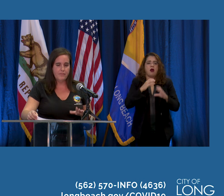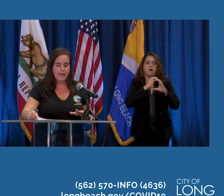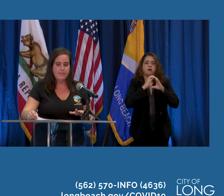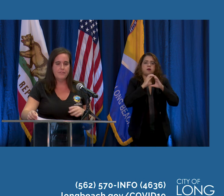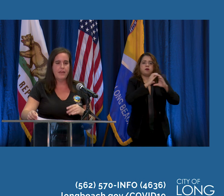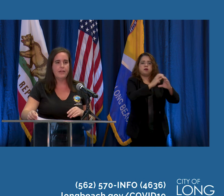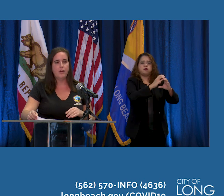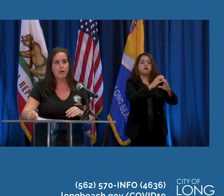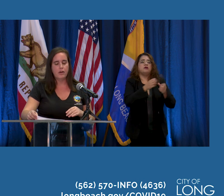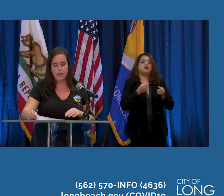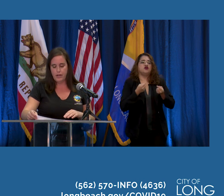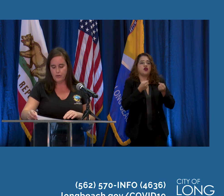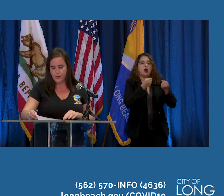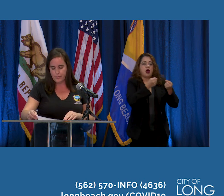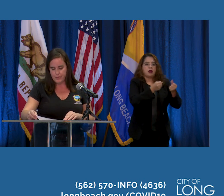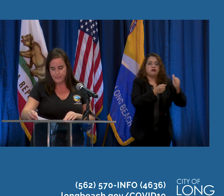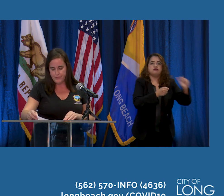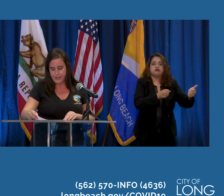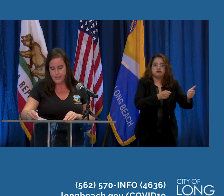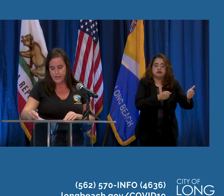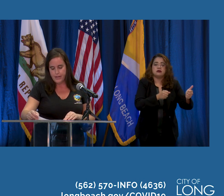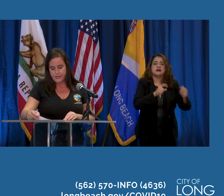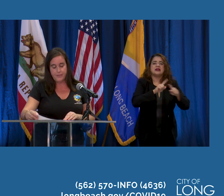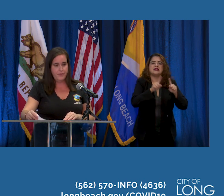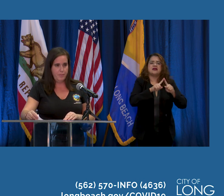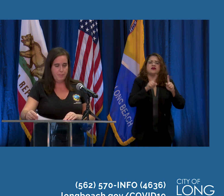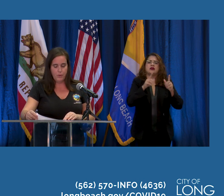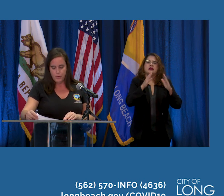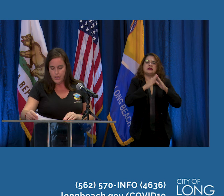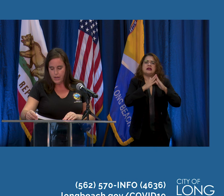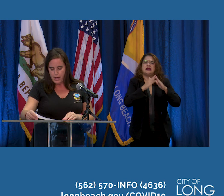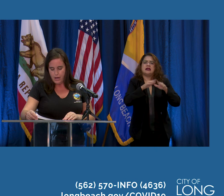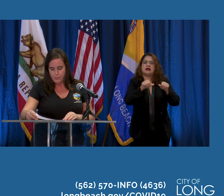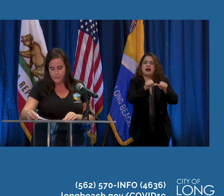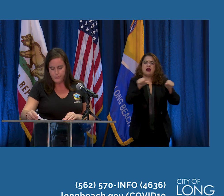sites that are going around the city testing people.